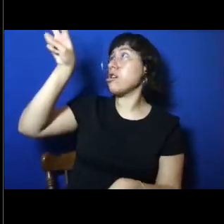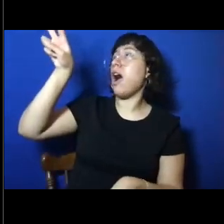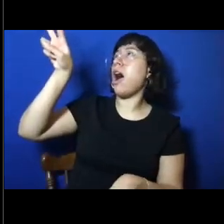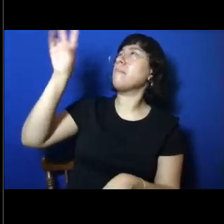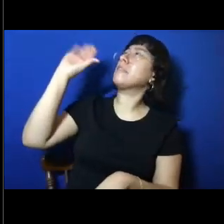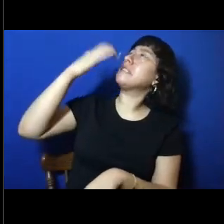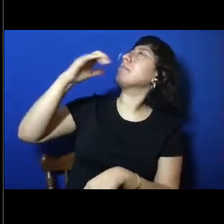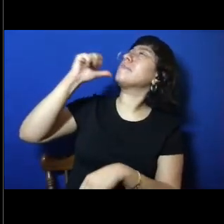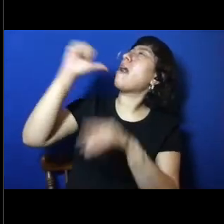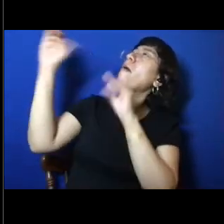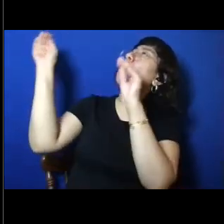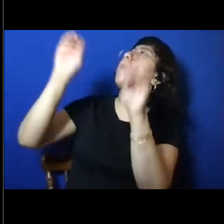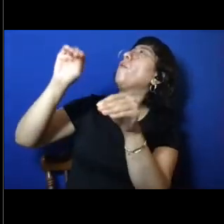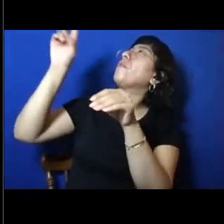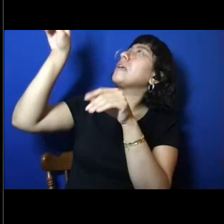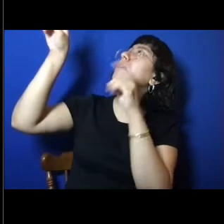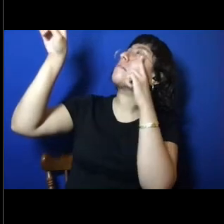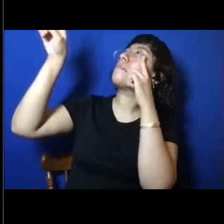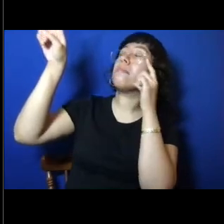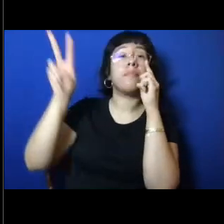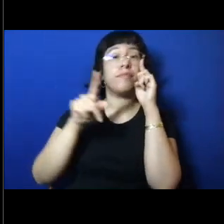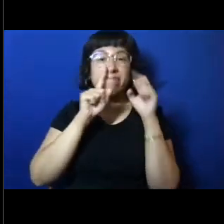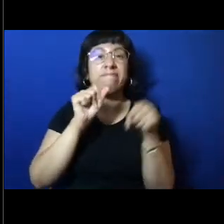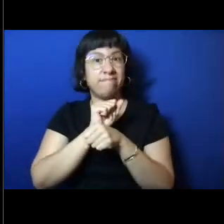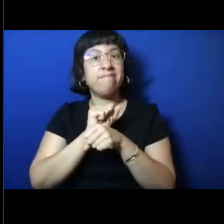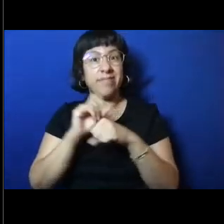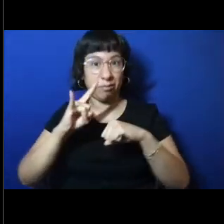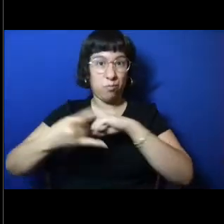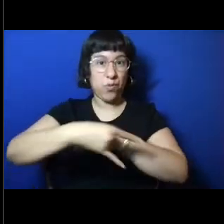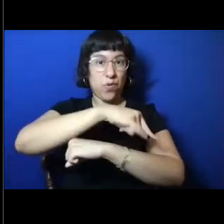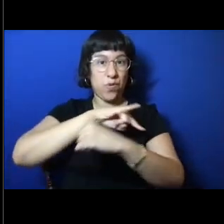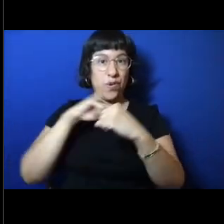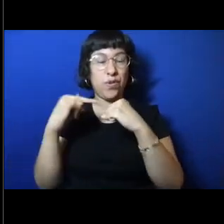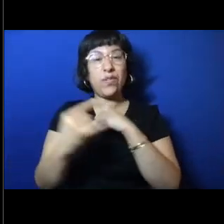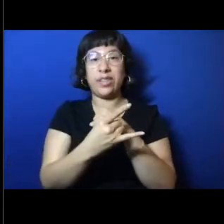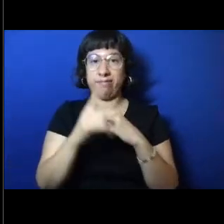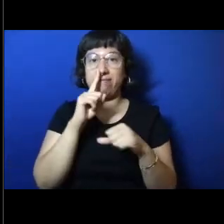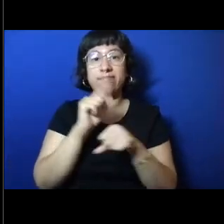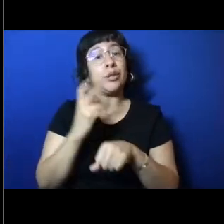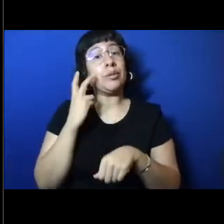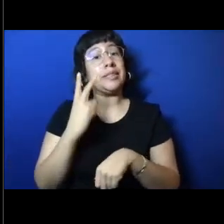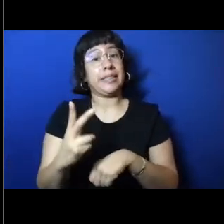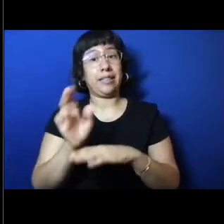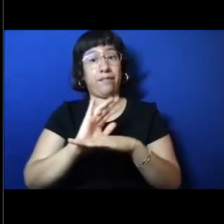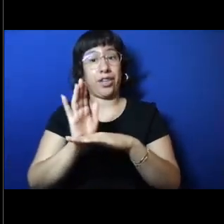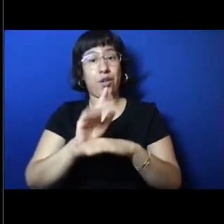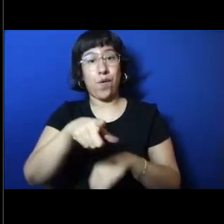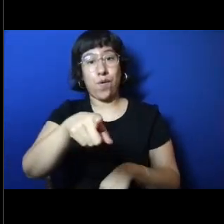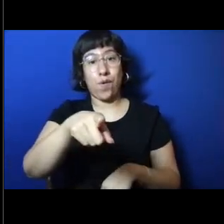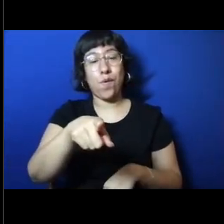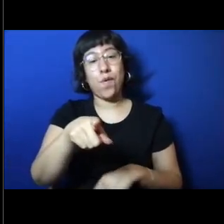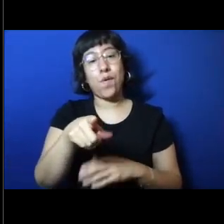at one spot in the earth at all times. And that kind of gives us that kind of high definition video that you see when you look at a hurricane or something like that.